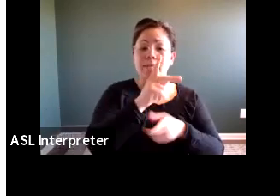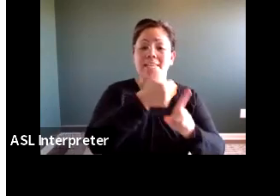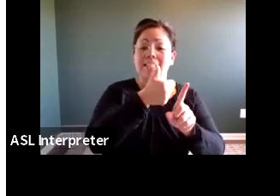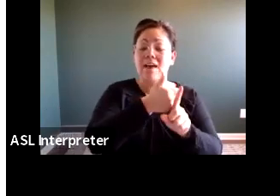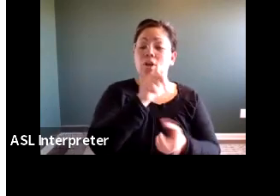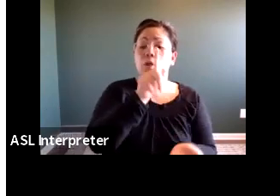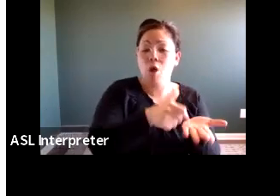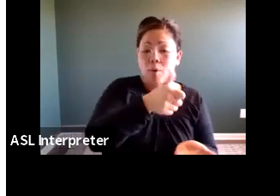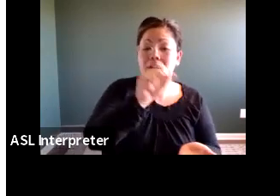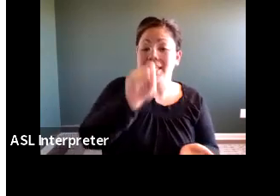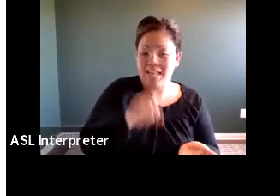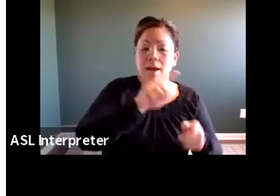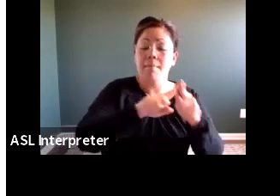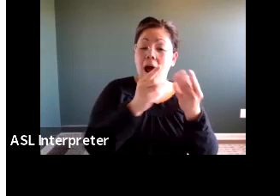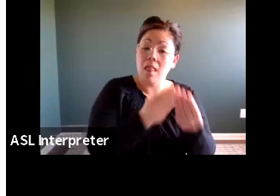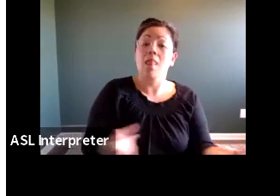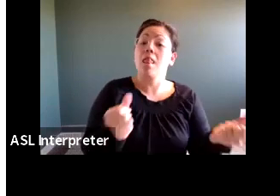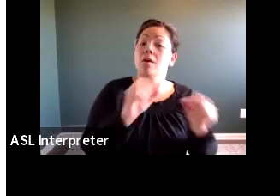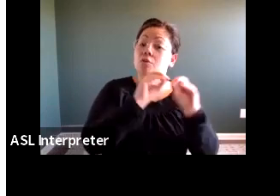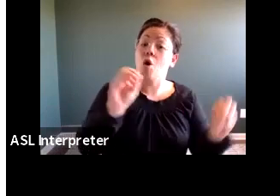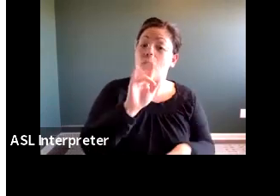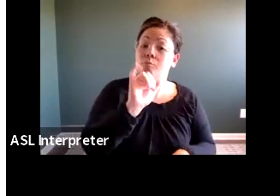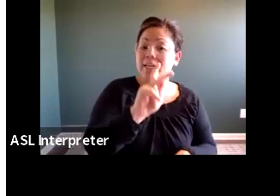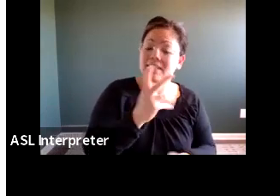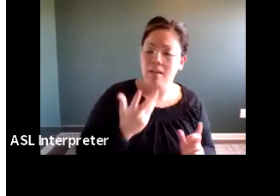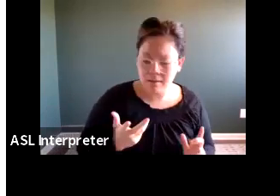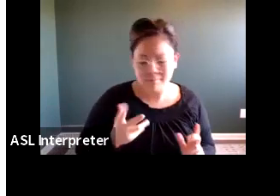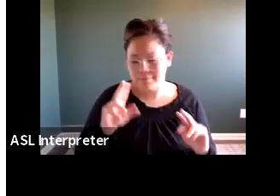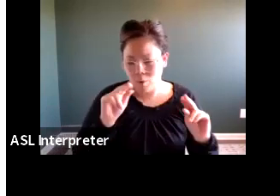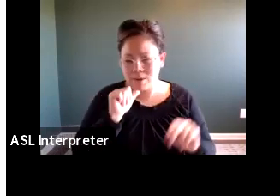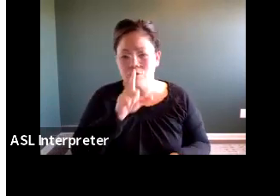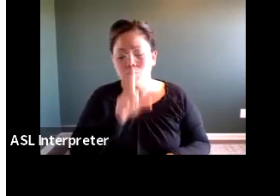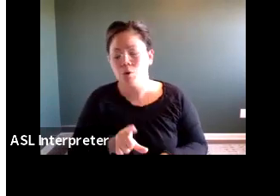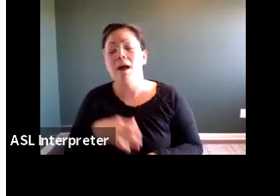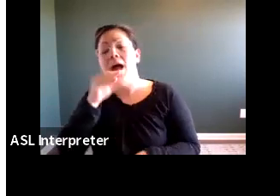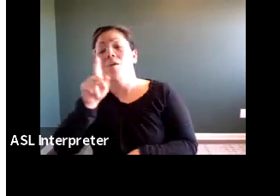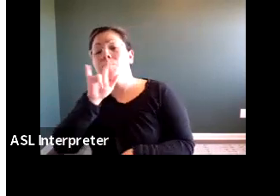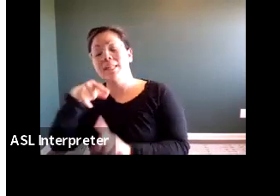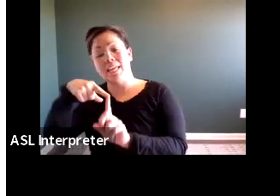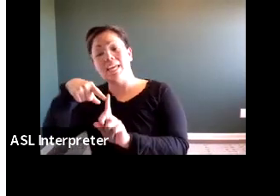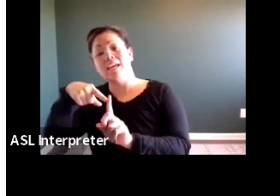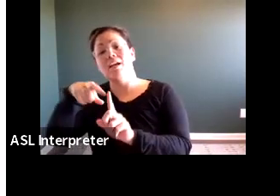So if you go outside plus social distancing that's the other nice thing about outside right? You don't have the limits of the walls for social distancing.